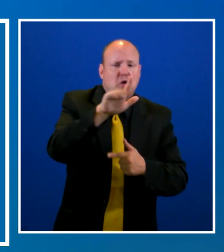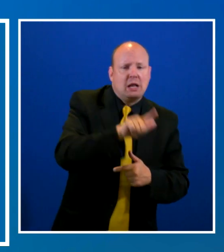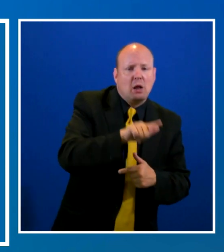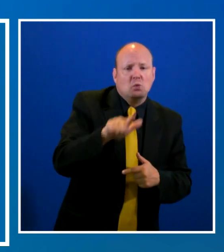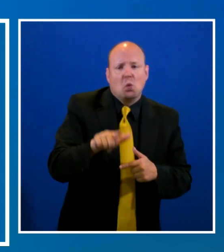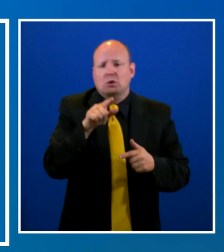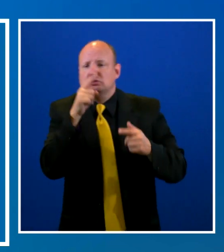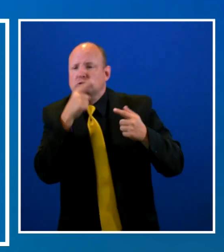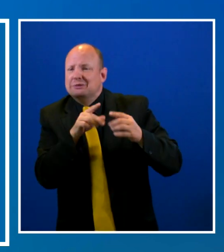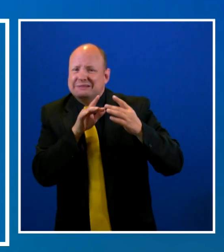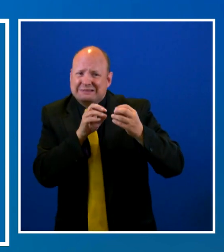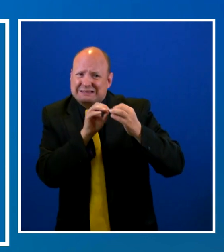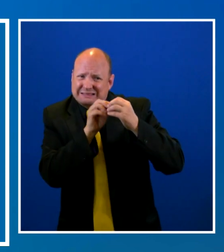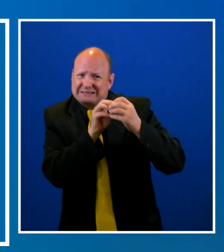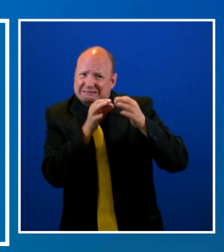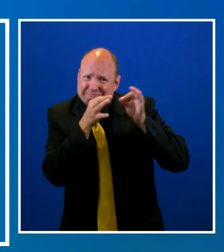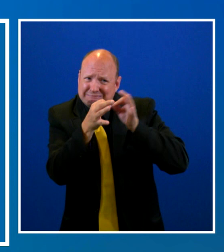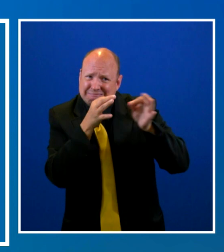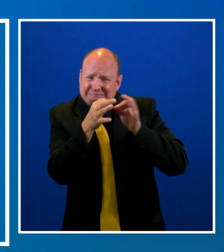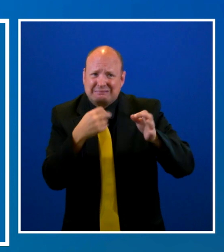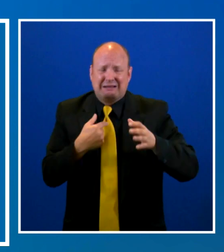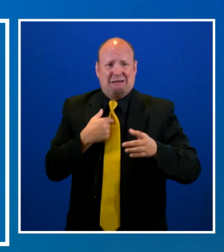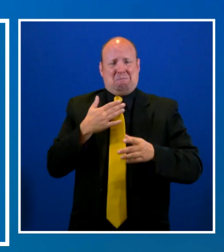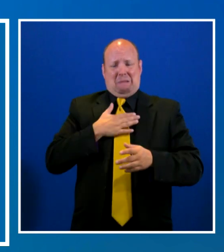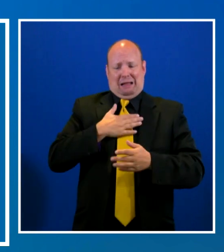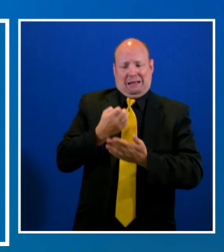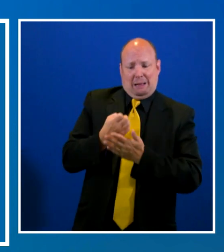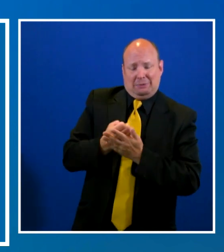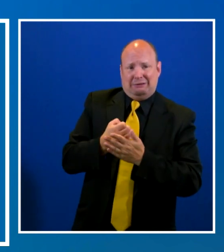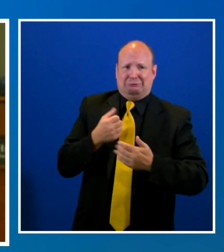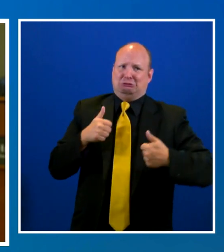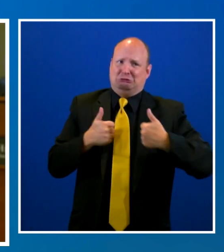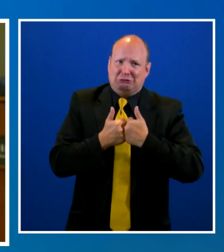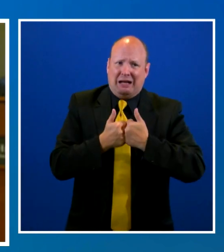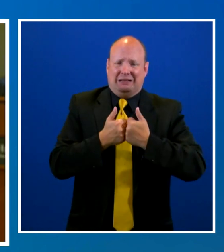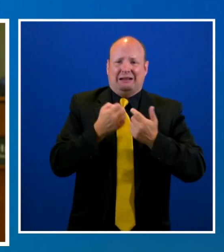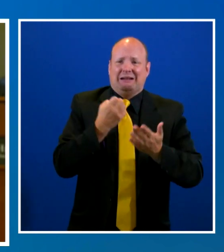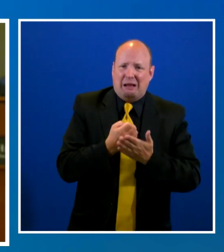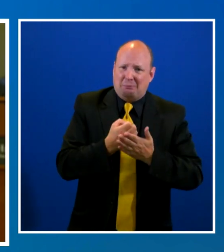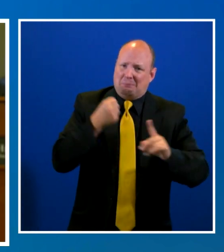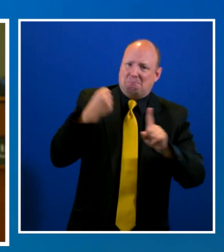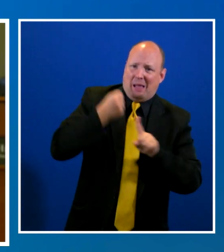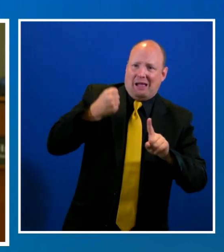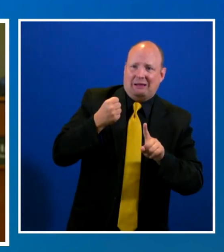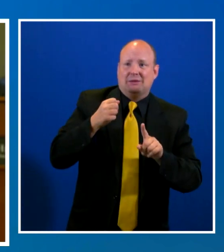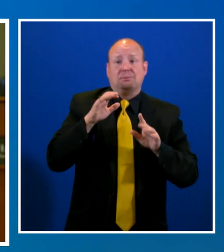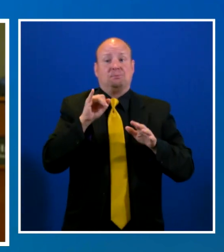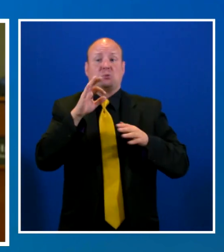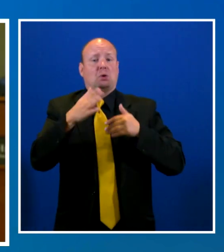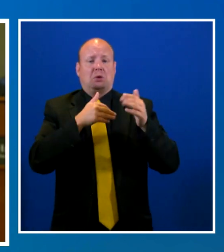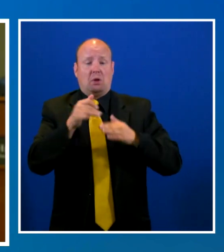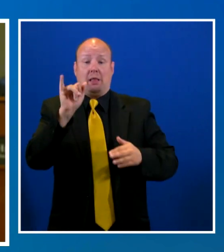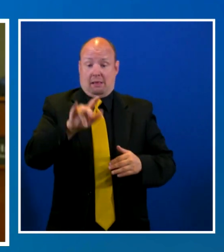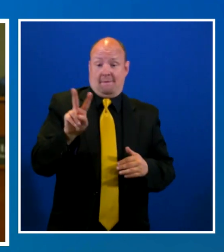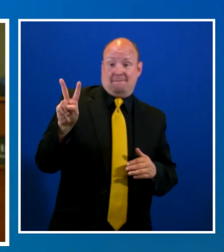pandemic. Earlier this year, Vancouver City Council approved extending